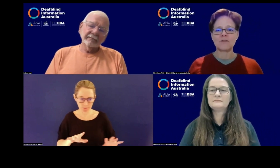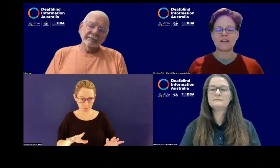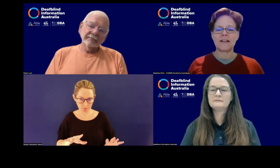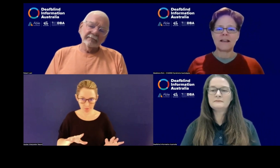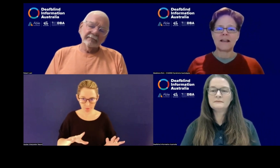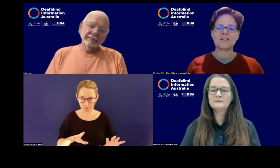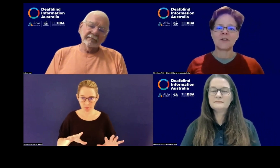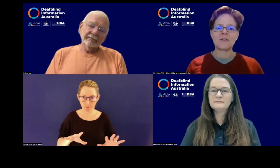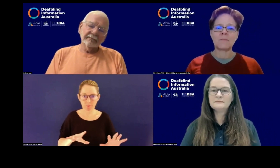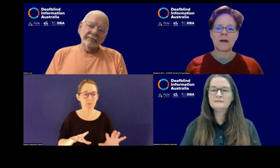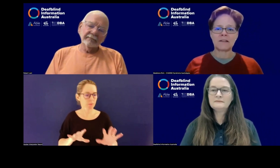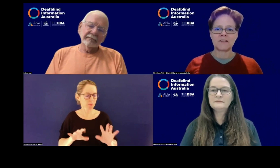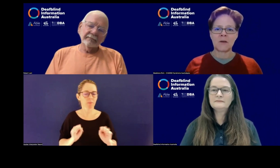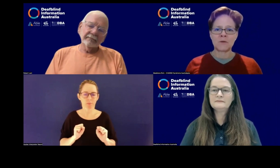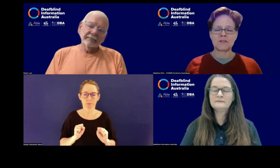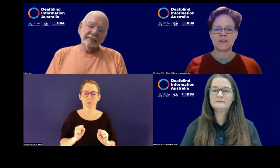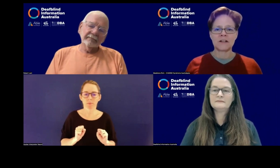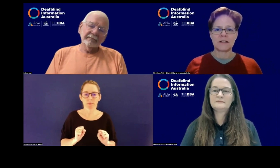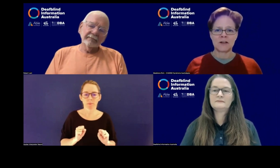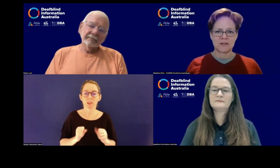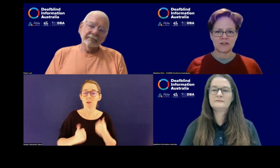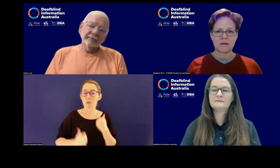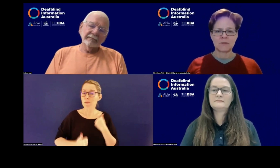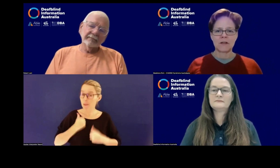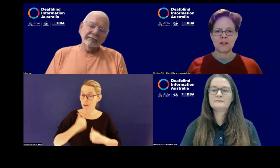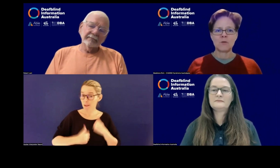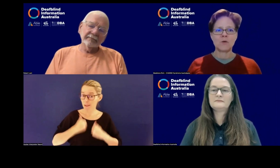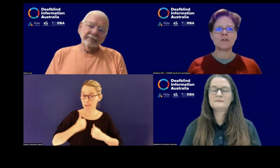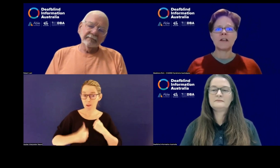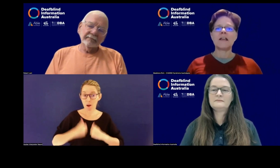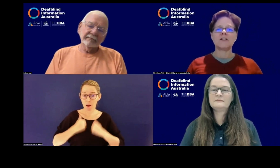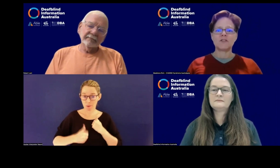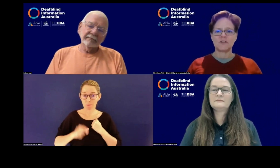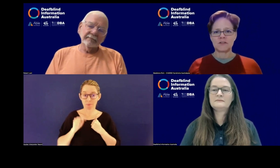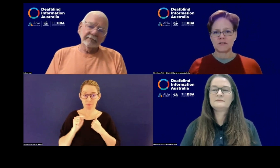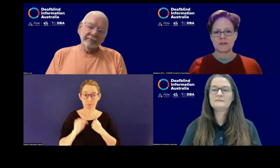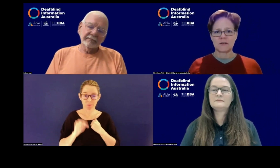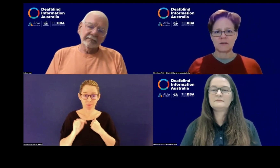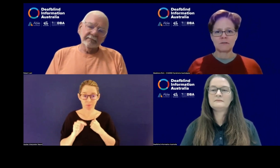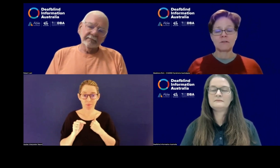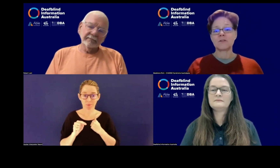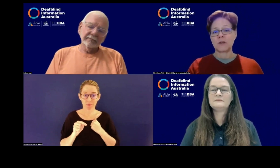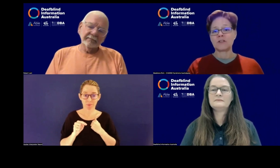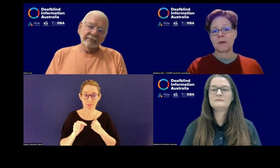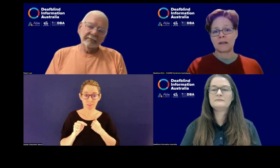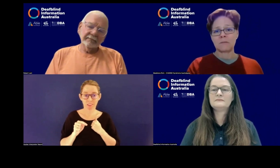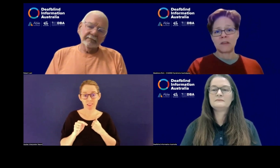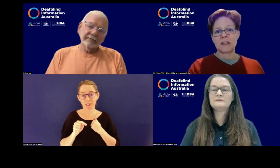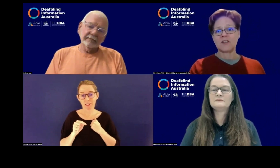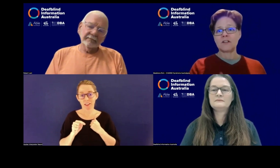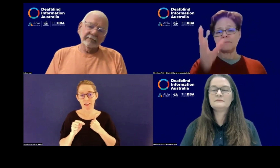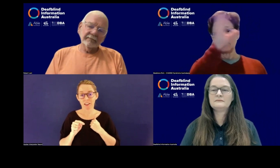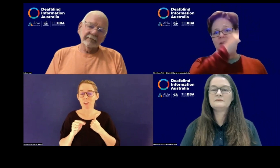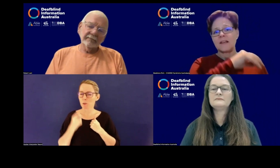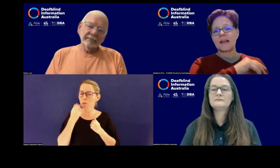So the bath time was usually those times when we would introduce the... Because we used to bathe him in the kitchen.